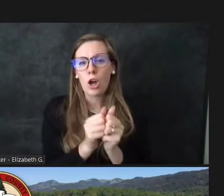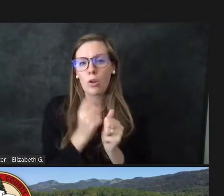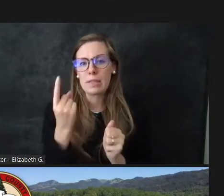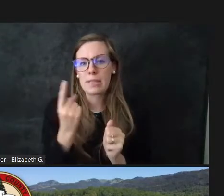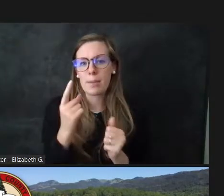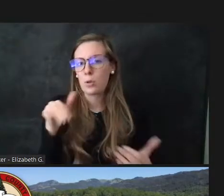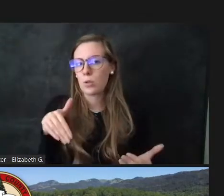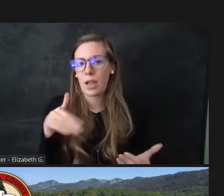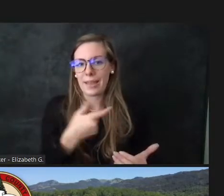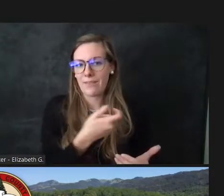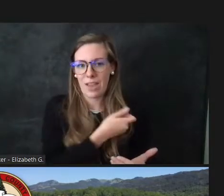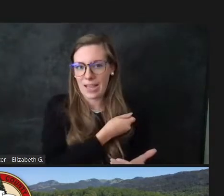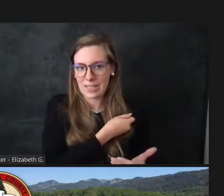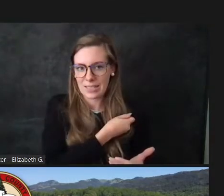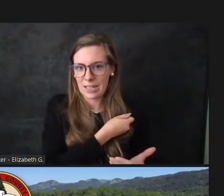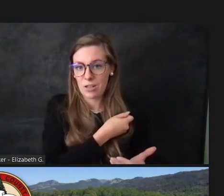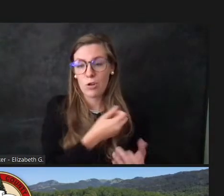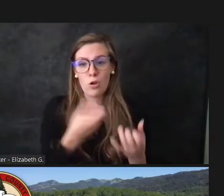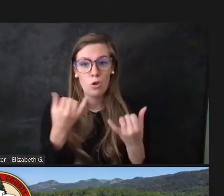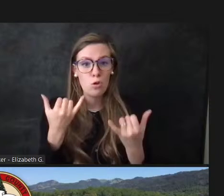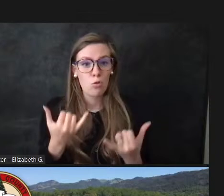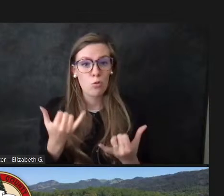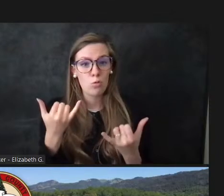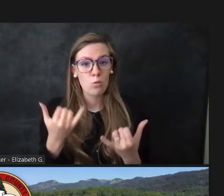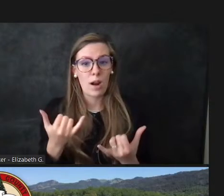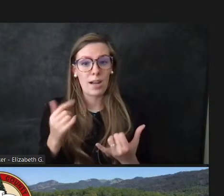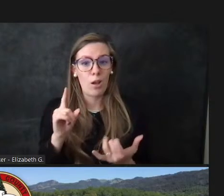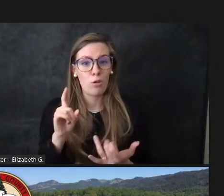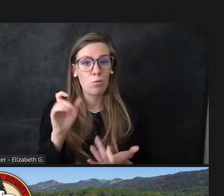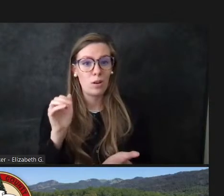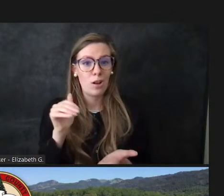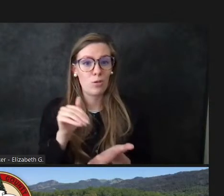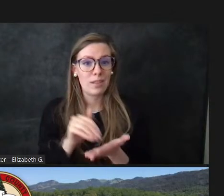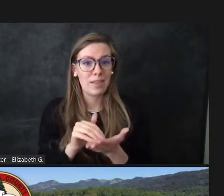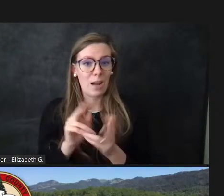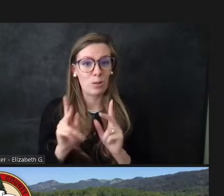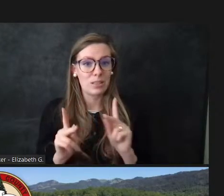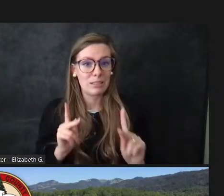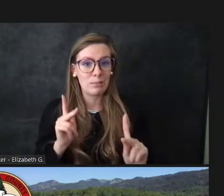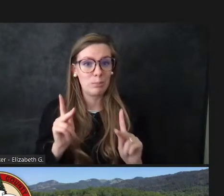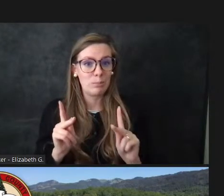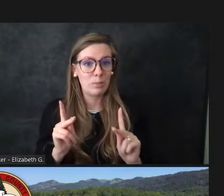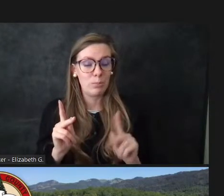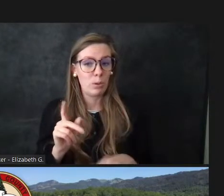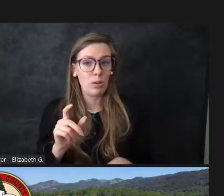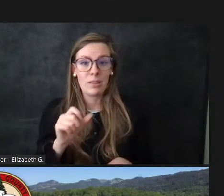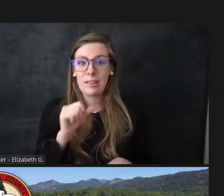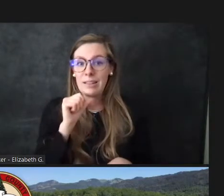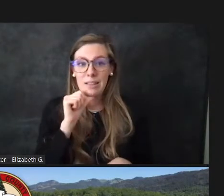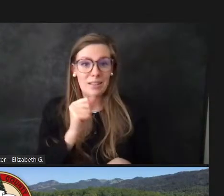Right now, there's 100,000 people that are not vaccinated against the coronavirus.